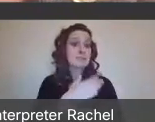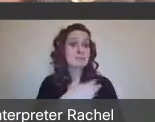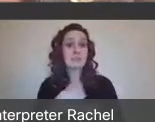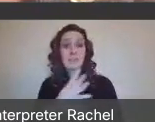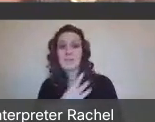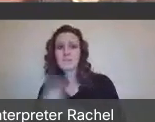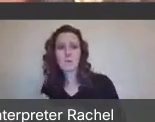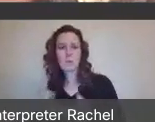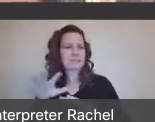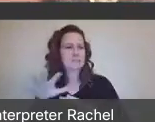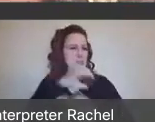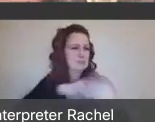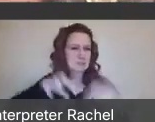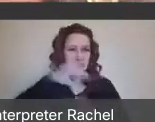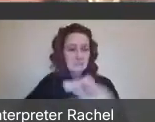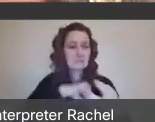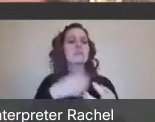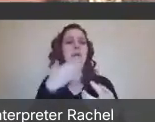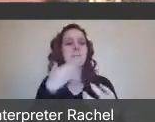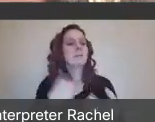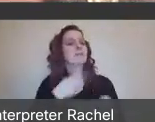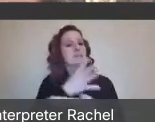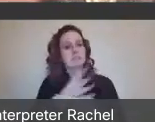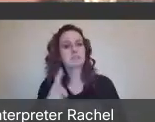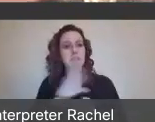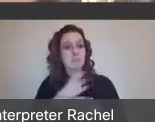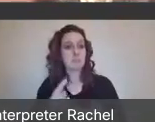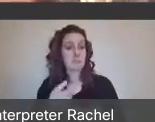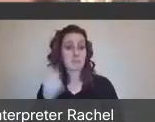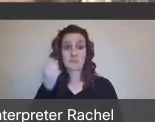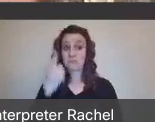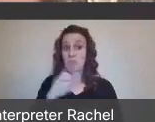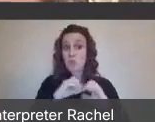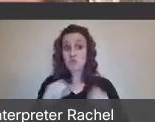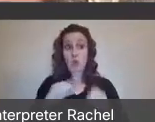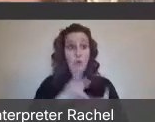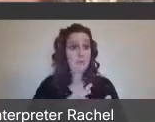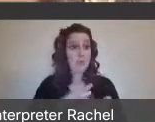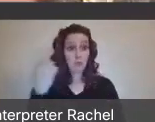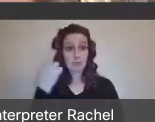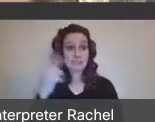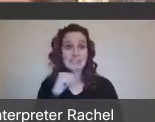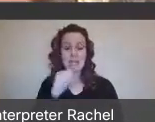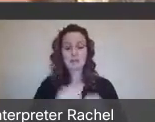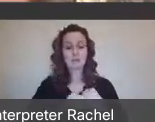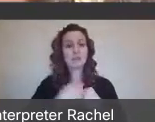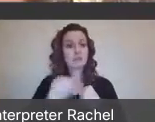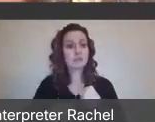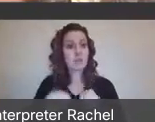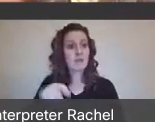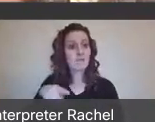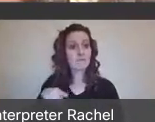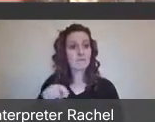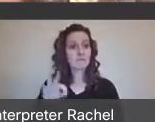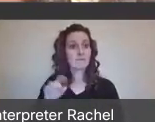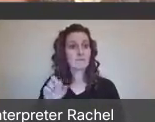four weeks. There is no medical reason that we cannot extend the Pfizer interval to 28 days